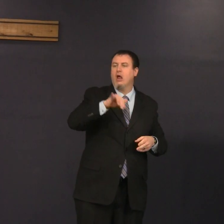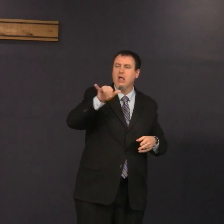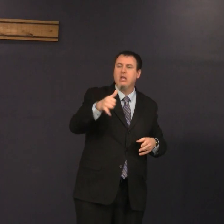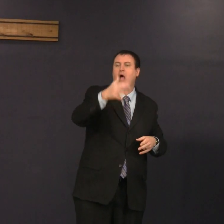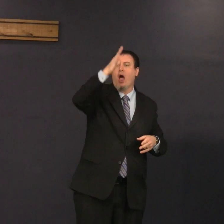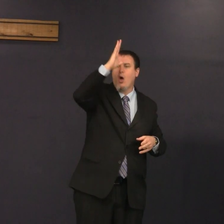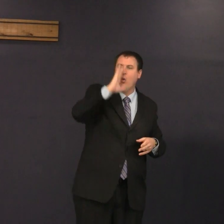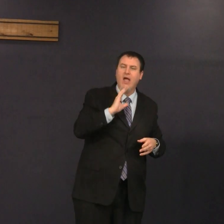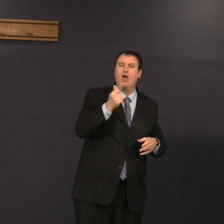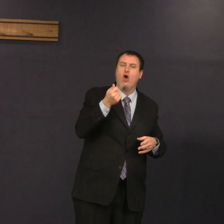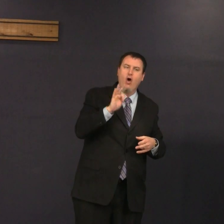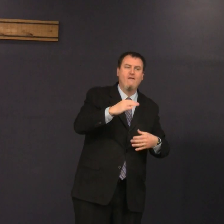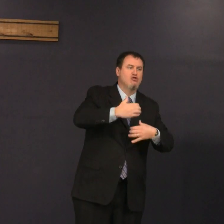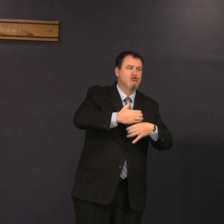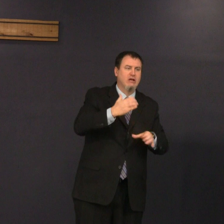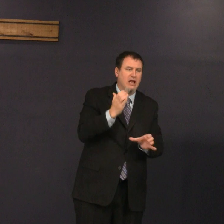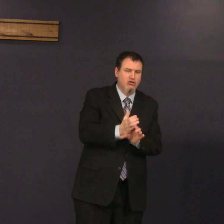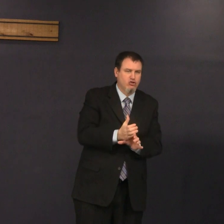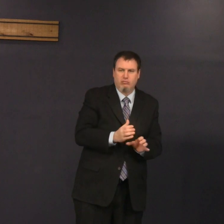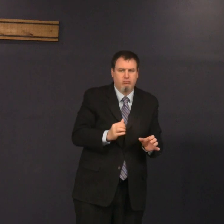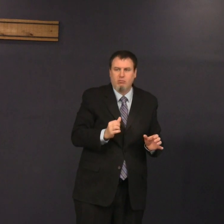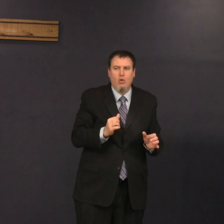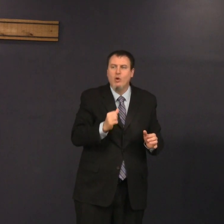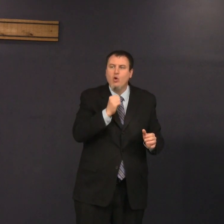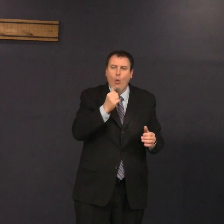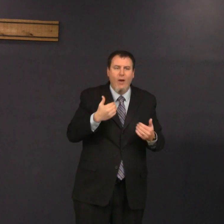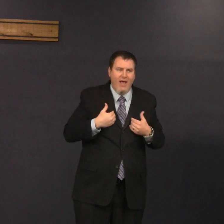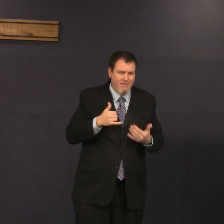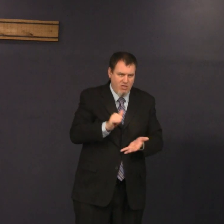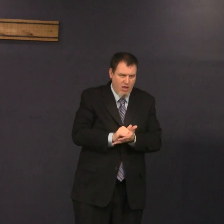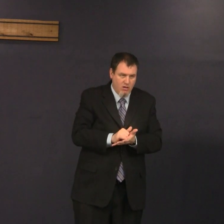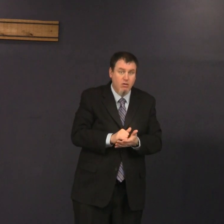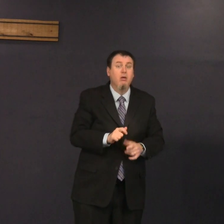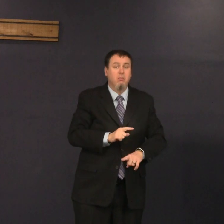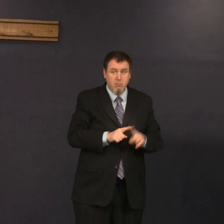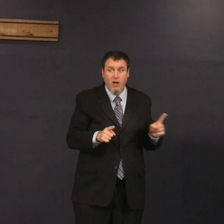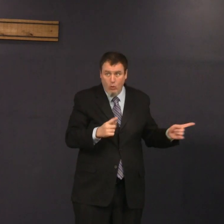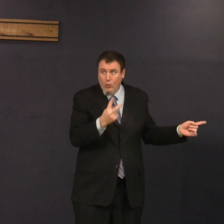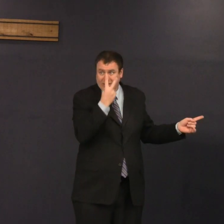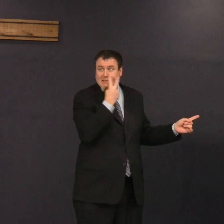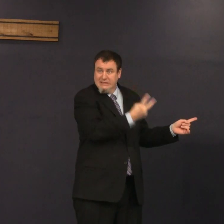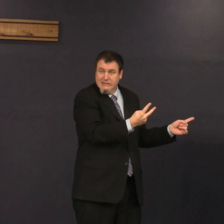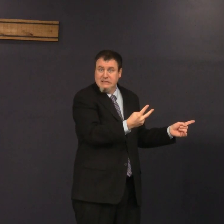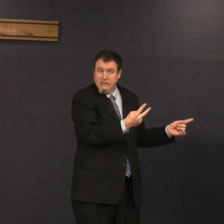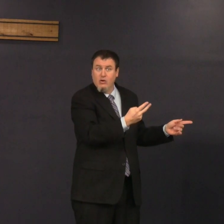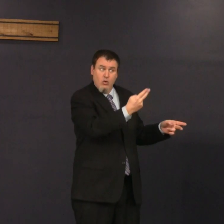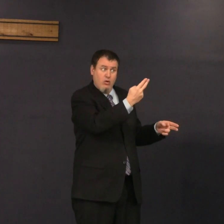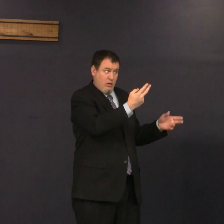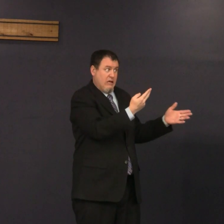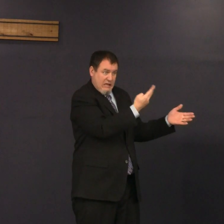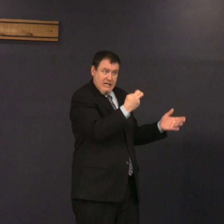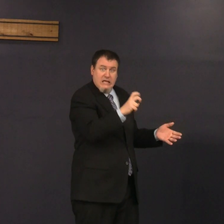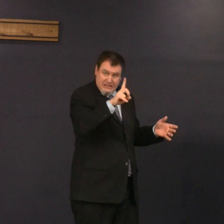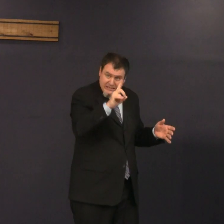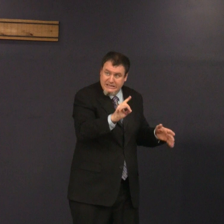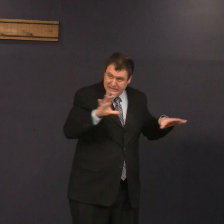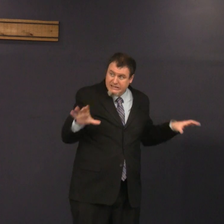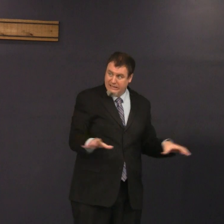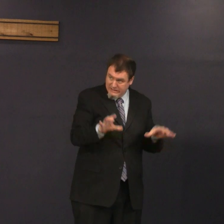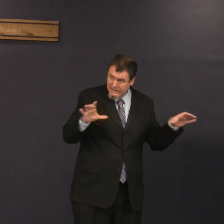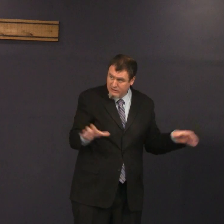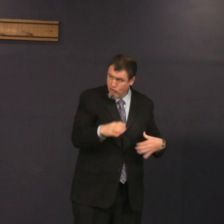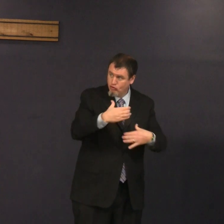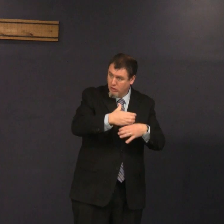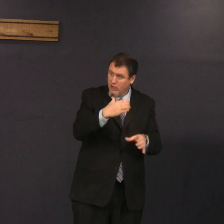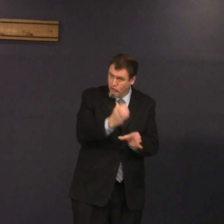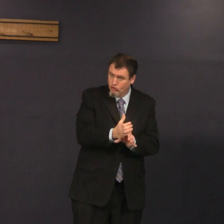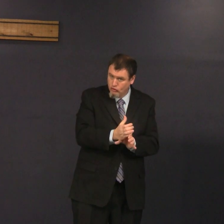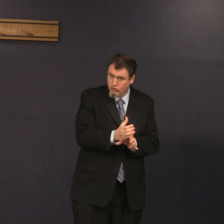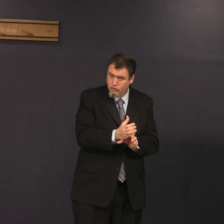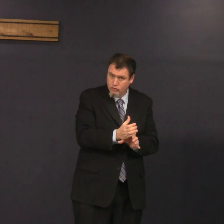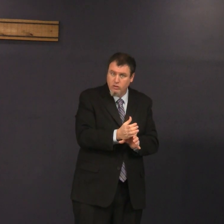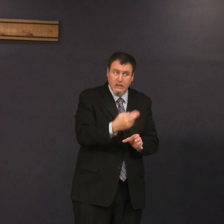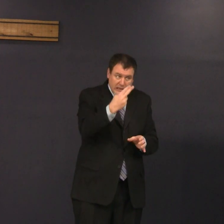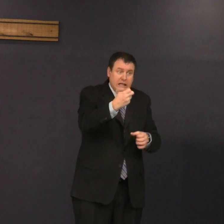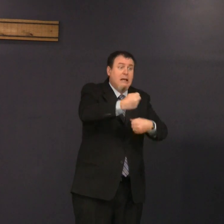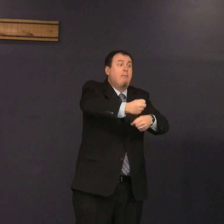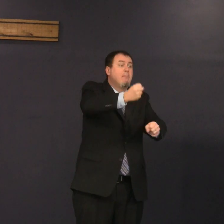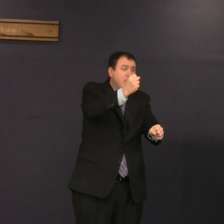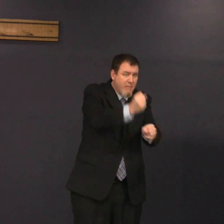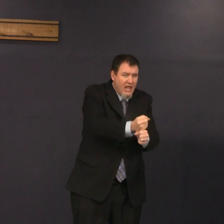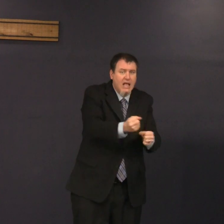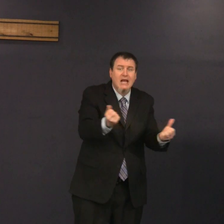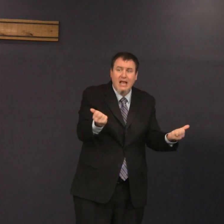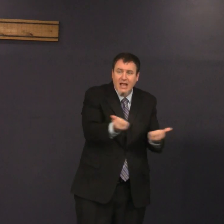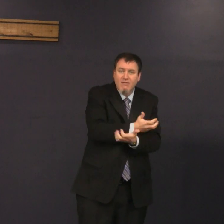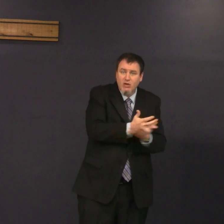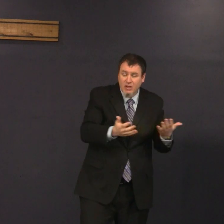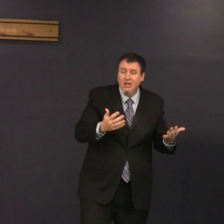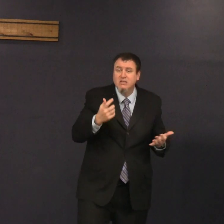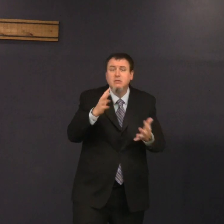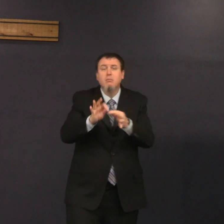we don't call him Yahweh of creation but we see he did do he did create he did make everything